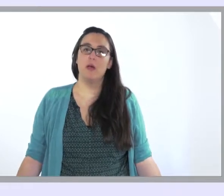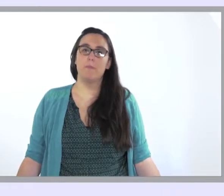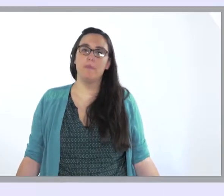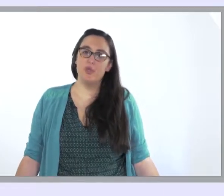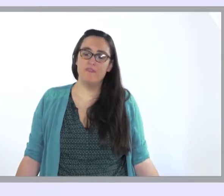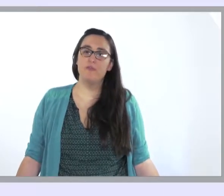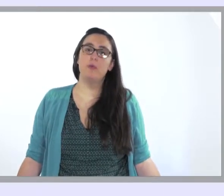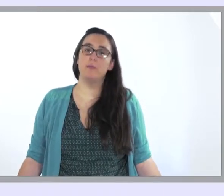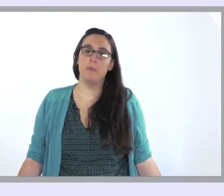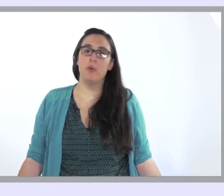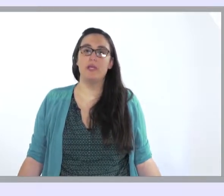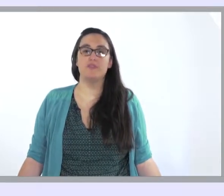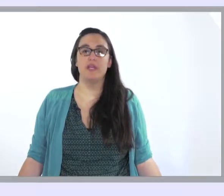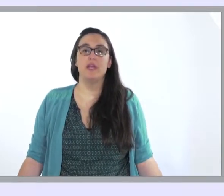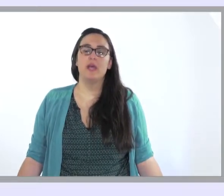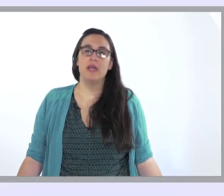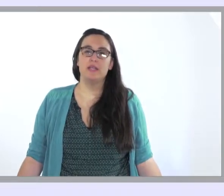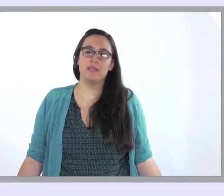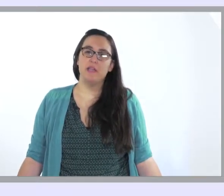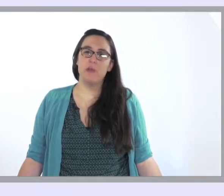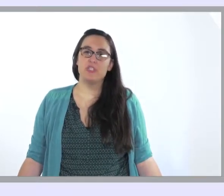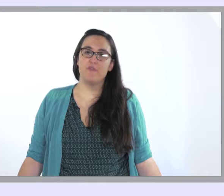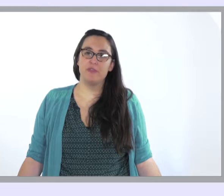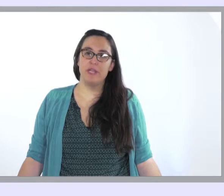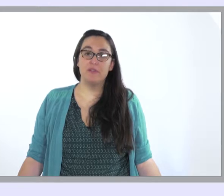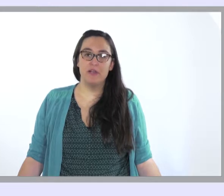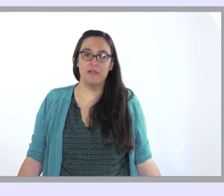a beautiful poetry in sign language of The Netherlands,